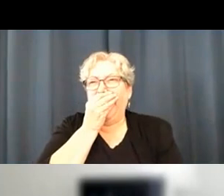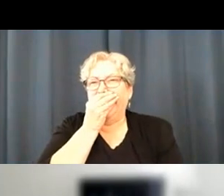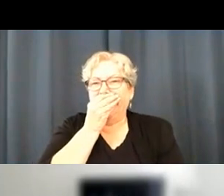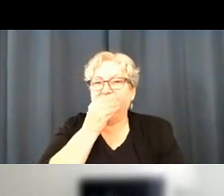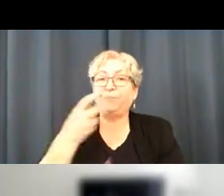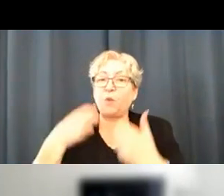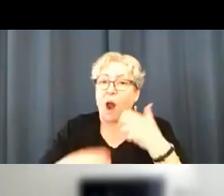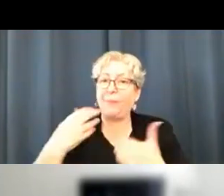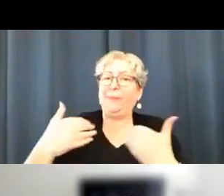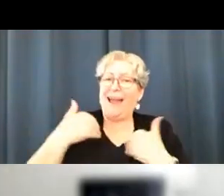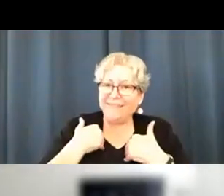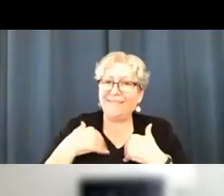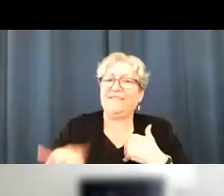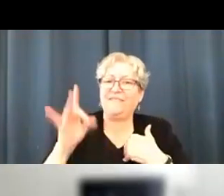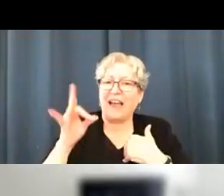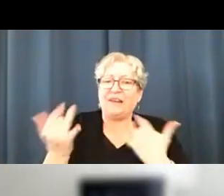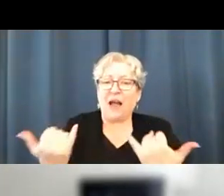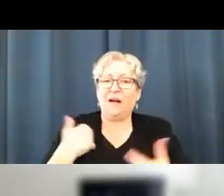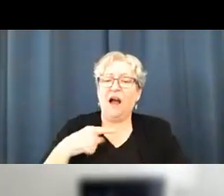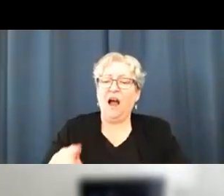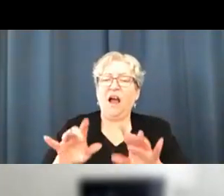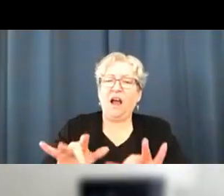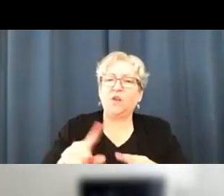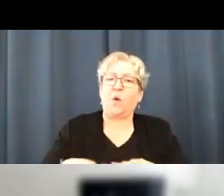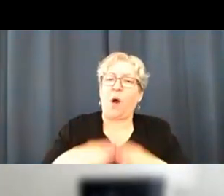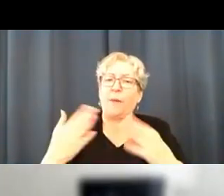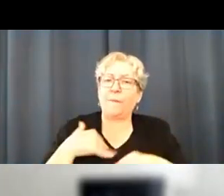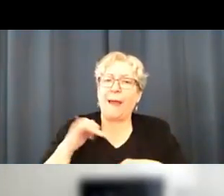"So, I'm trying to use the keyboard to open my menu and it doesn't work."